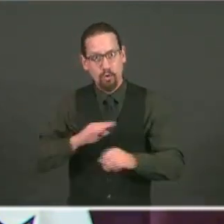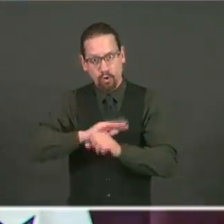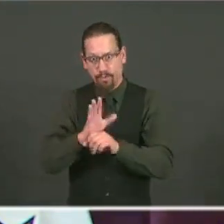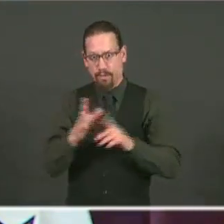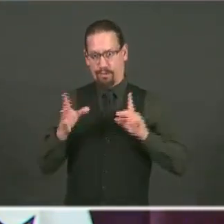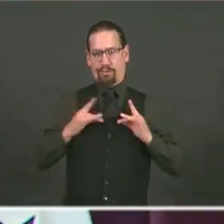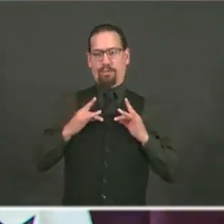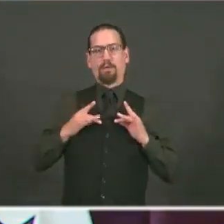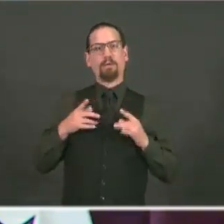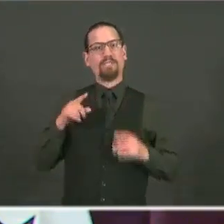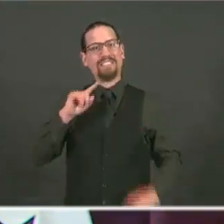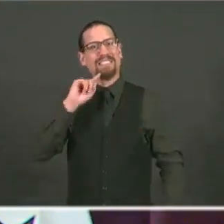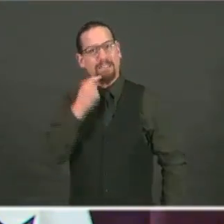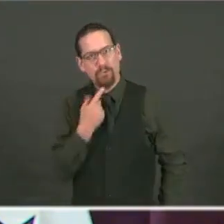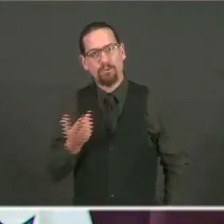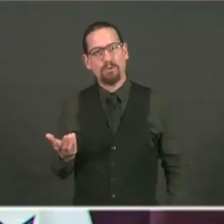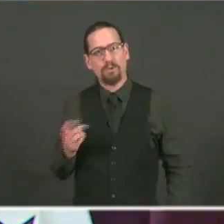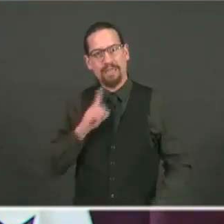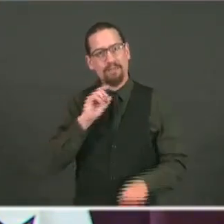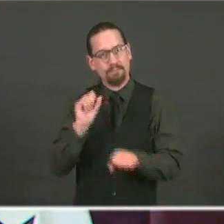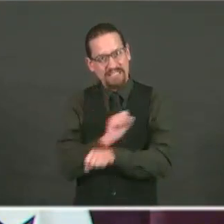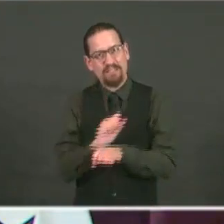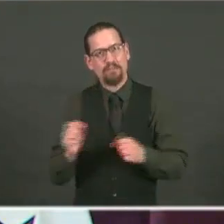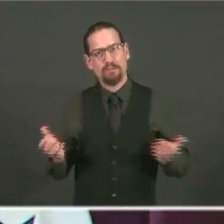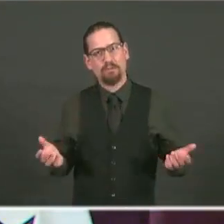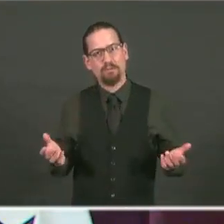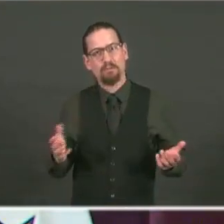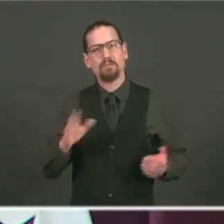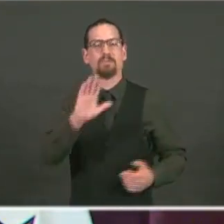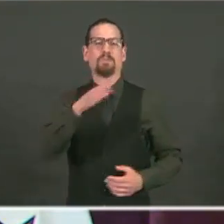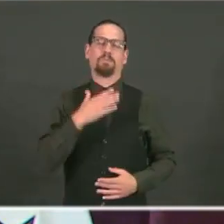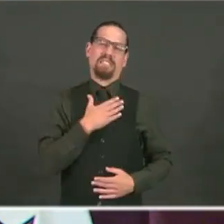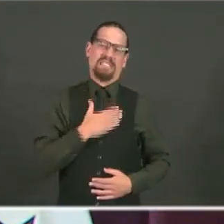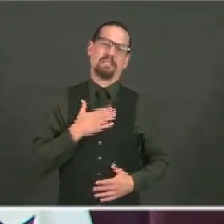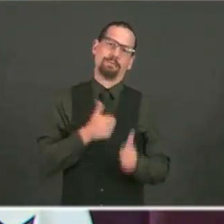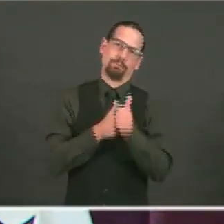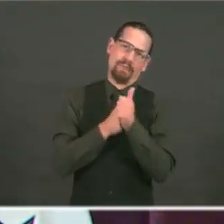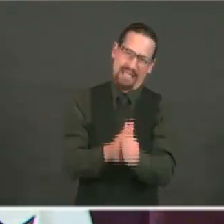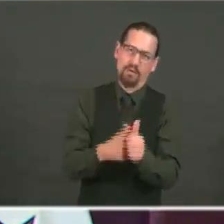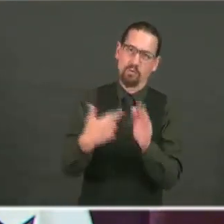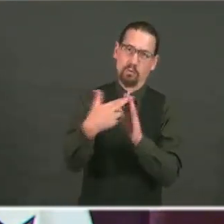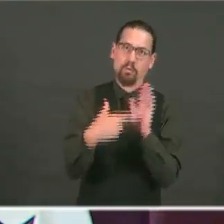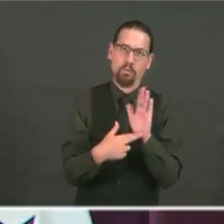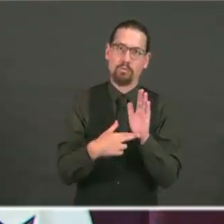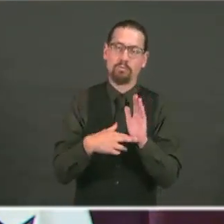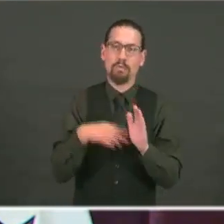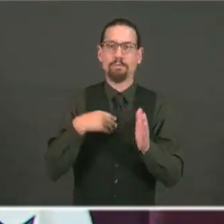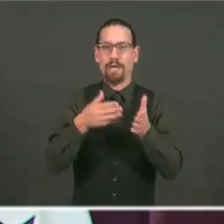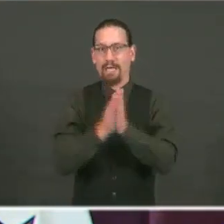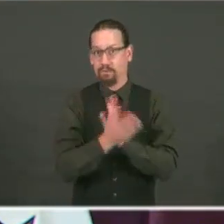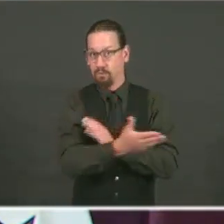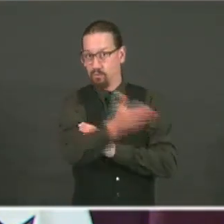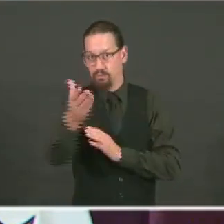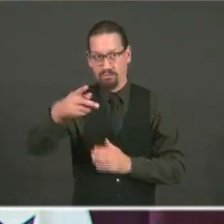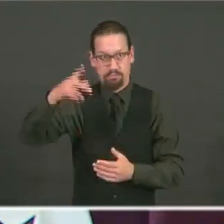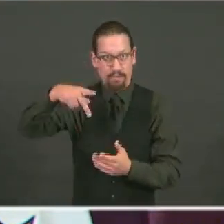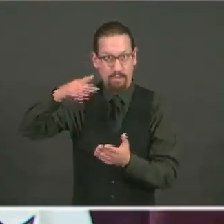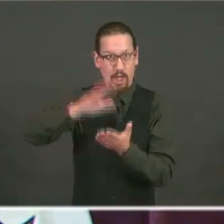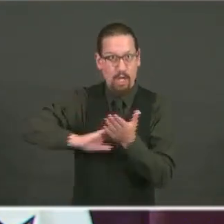I'M ASKING THE ADMINISTRATION TO TAKE THIS VERY SERIOUSLY AND TO THE STUDENTS AT PROVIDENCE COLLEGE, PLEASE FOLLOW THE RULES.